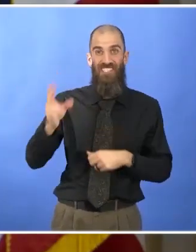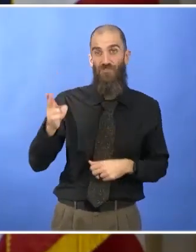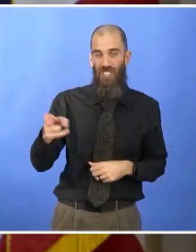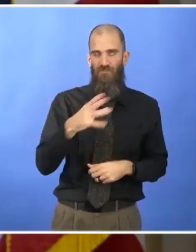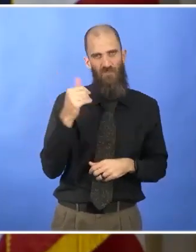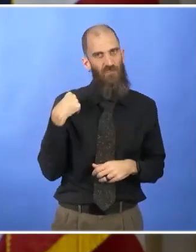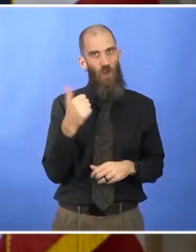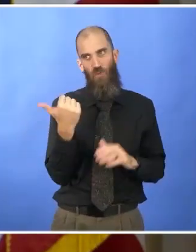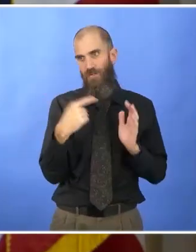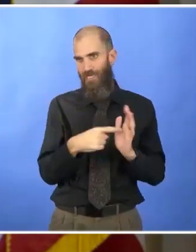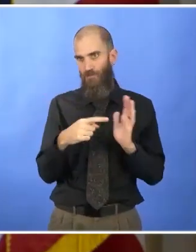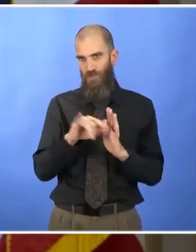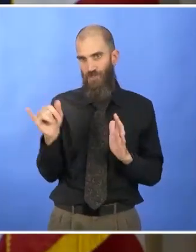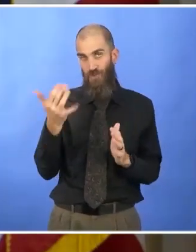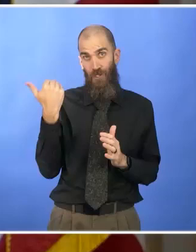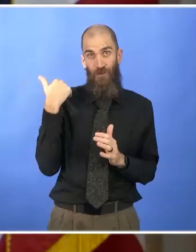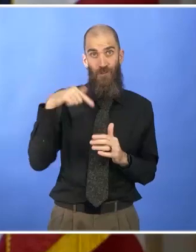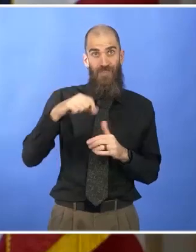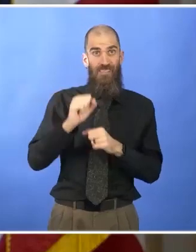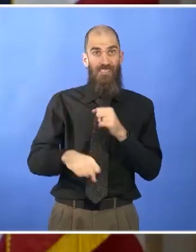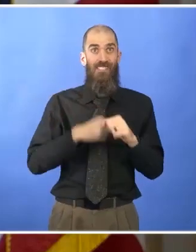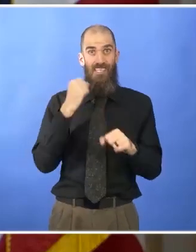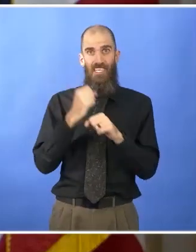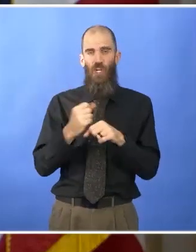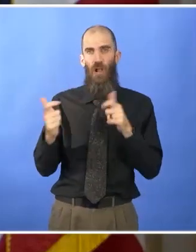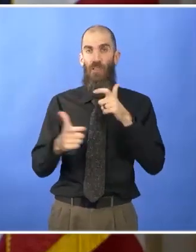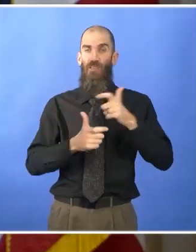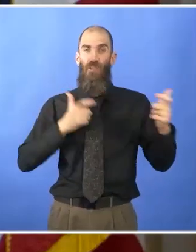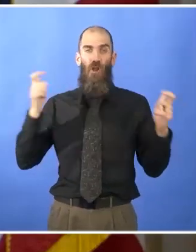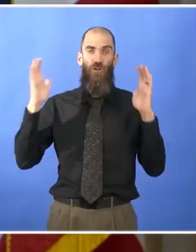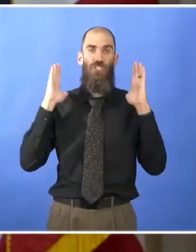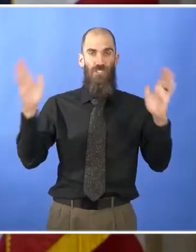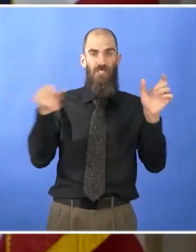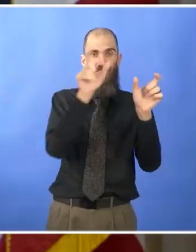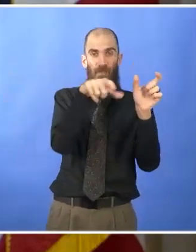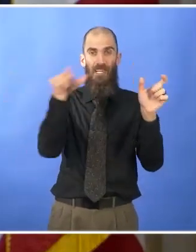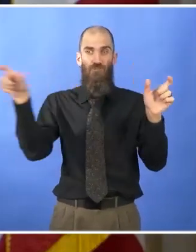SERVICE TO MILLIONS. WE ARE ABLE TO HAVE THESE KINDS